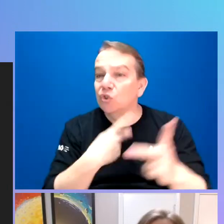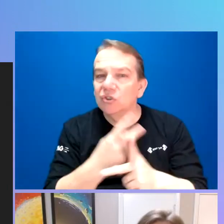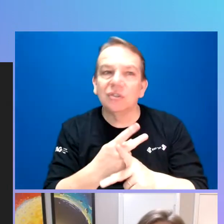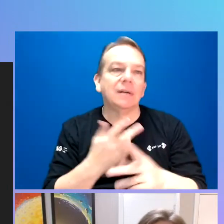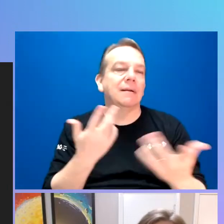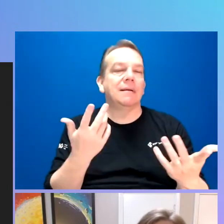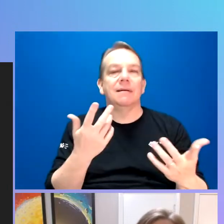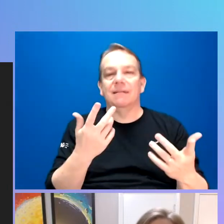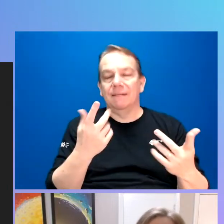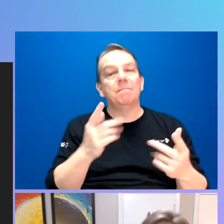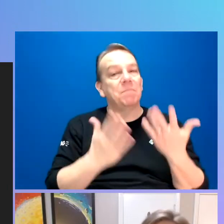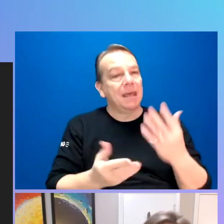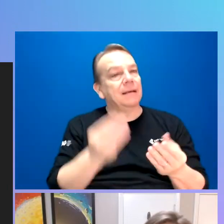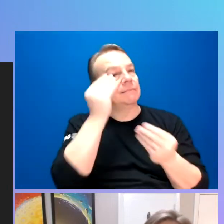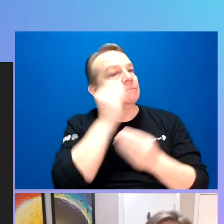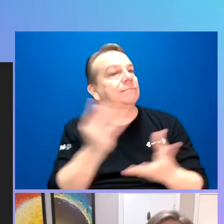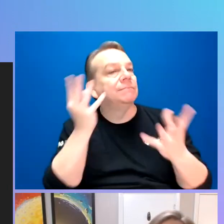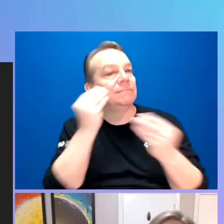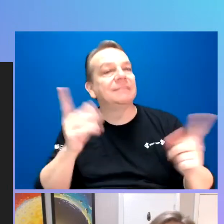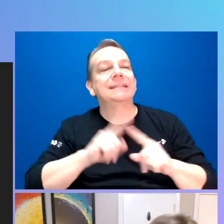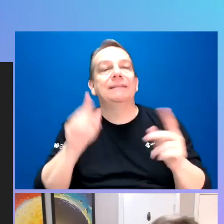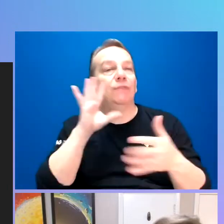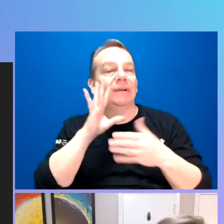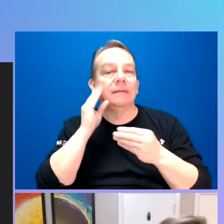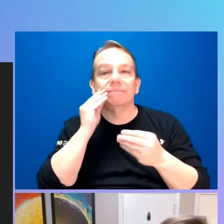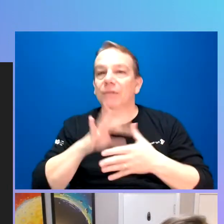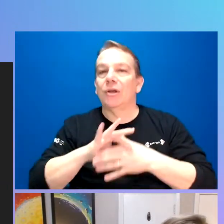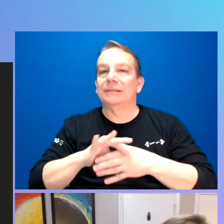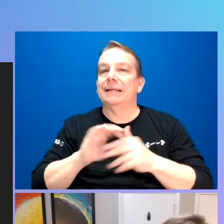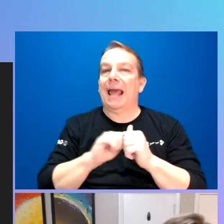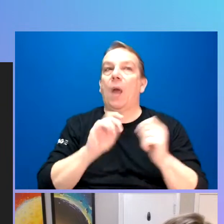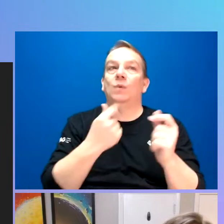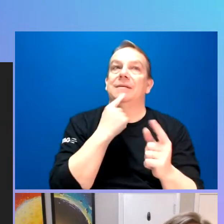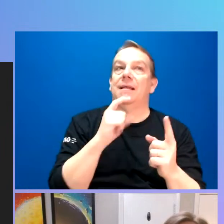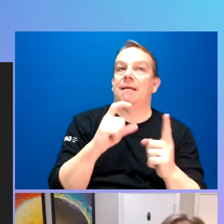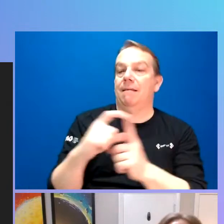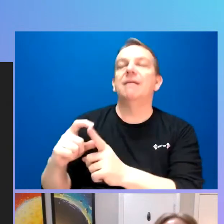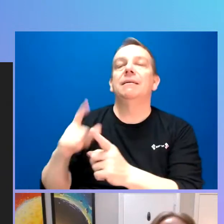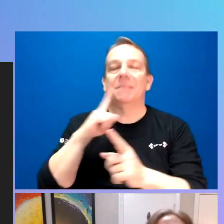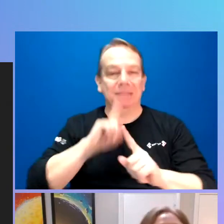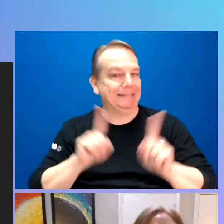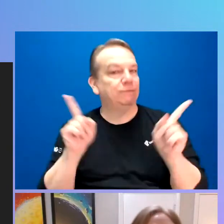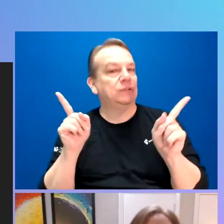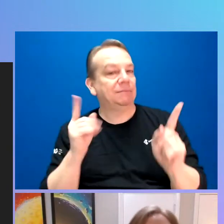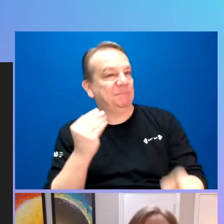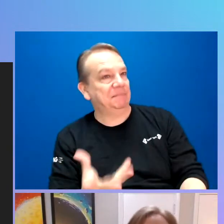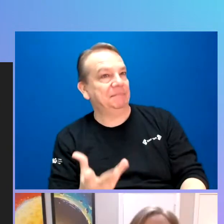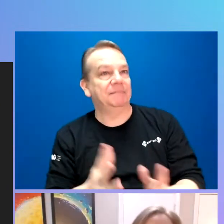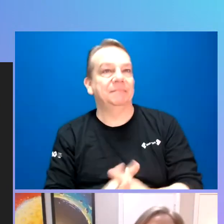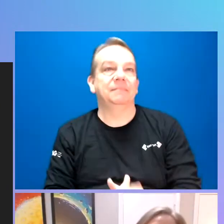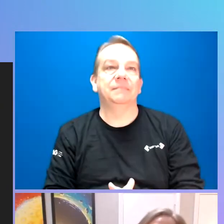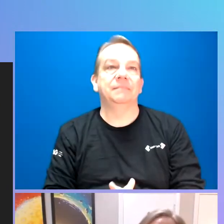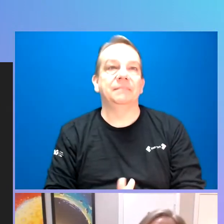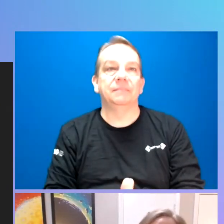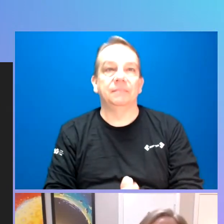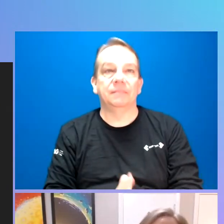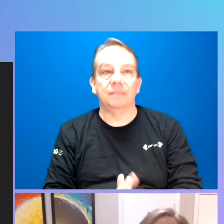it's just good to keep in mind.